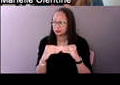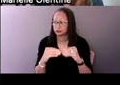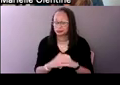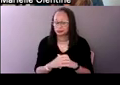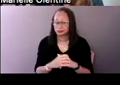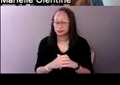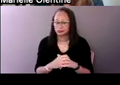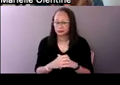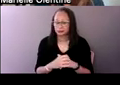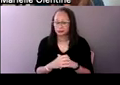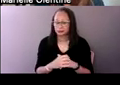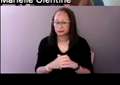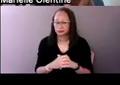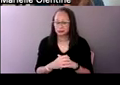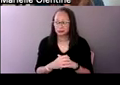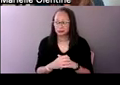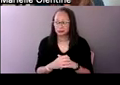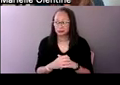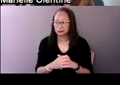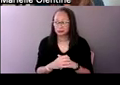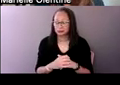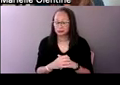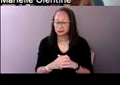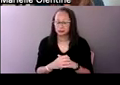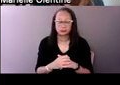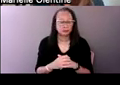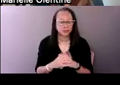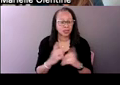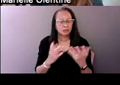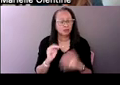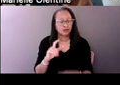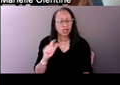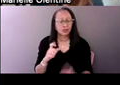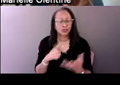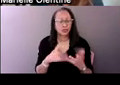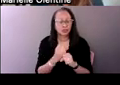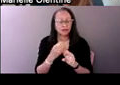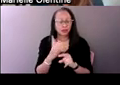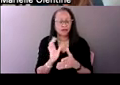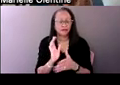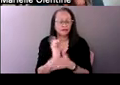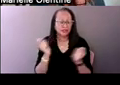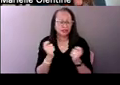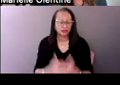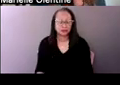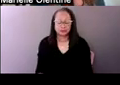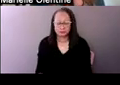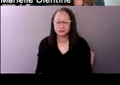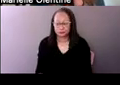this is an interesting e-mail. We didn't have a sales agent, already played both festivals and summarizing in the first paragraph, explaining what